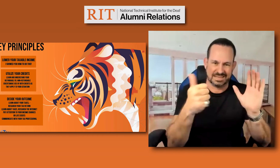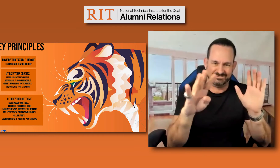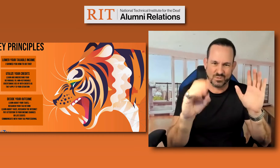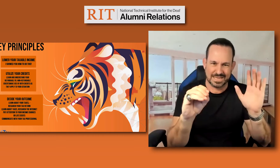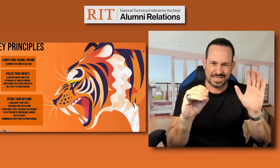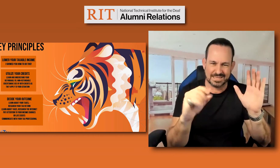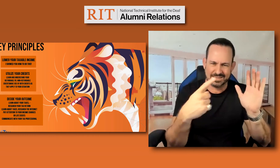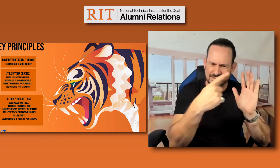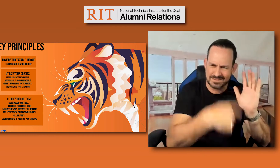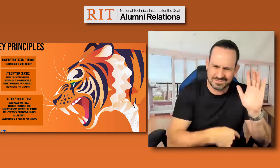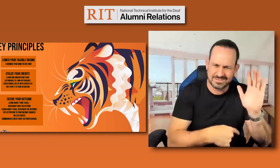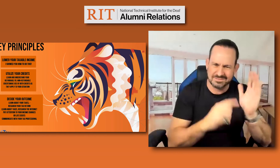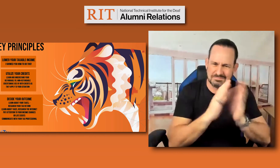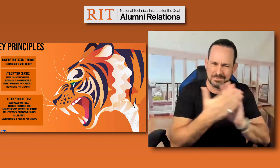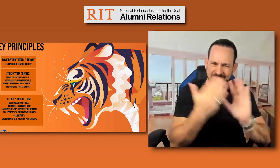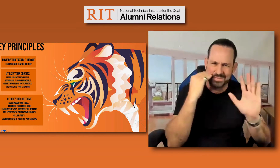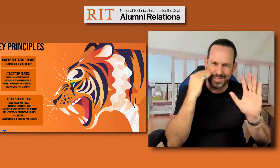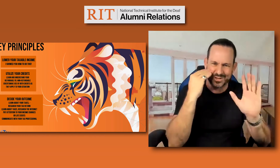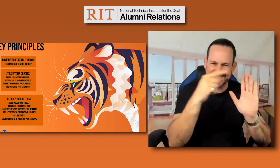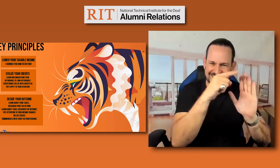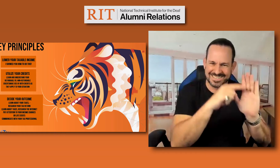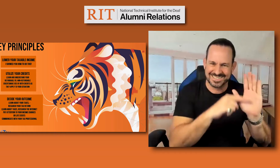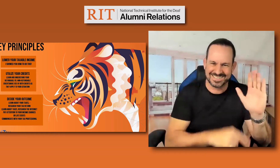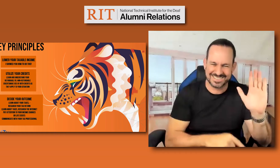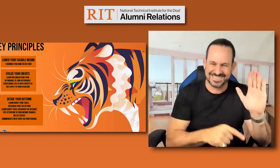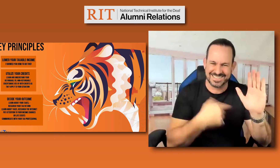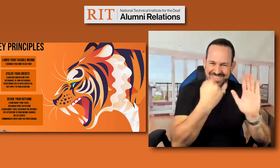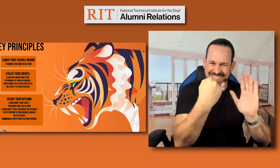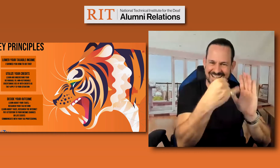When you fill out your 1040 tax forms,